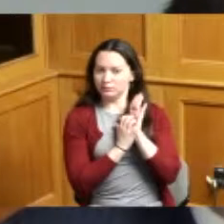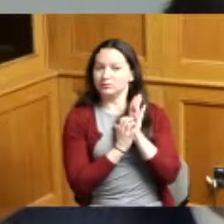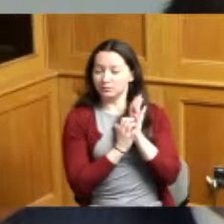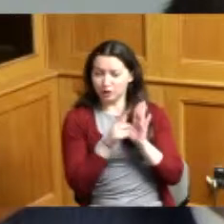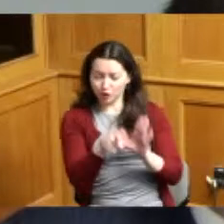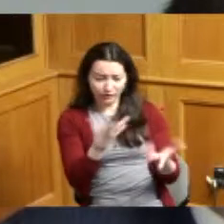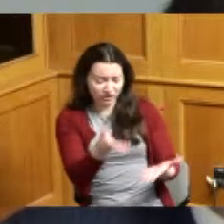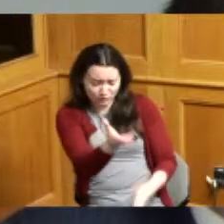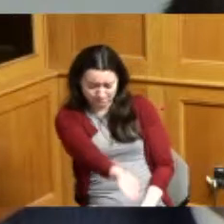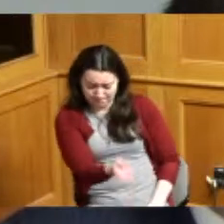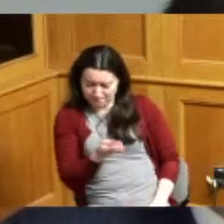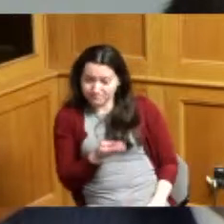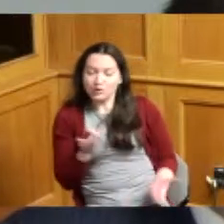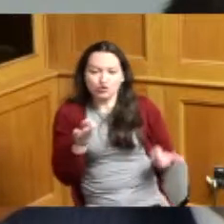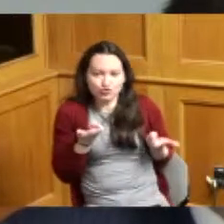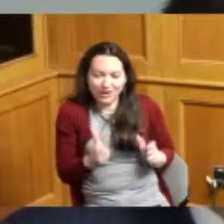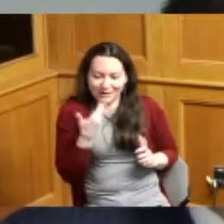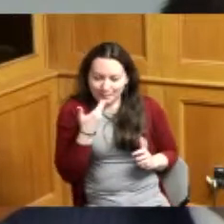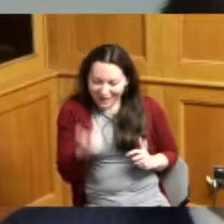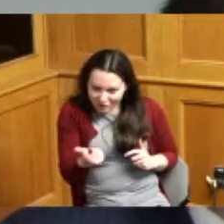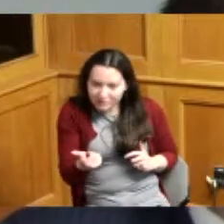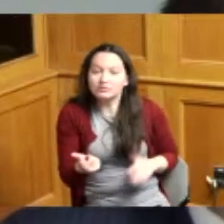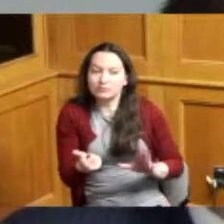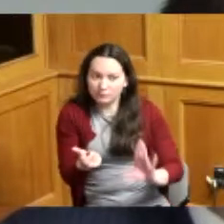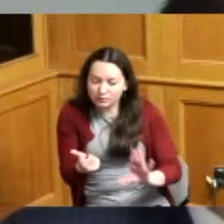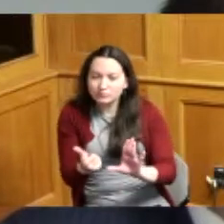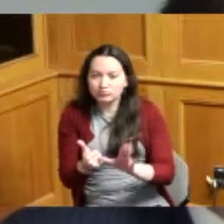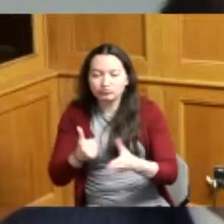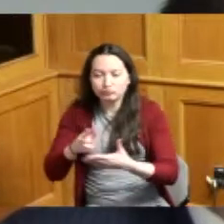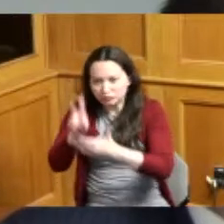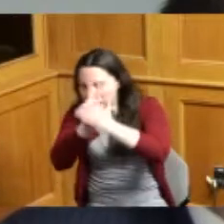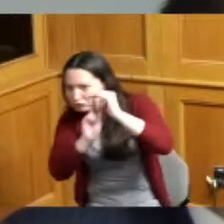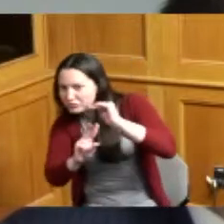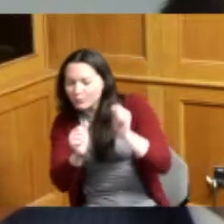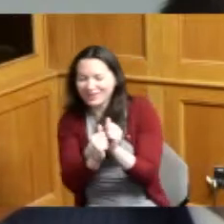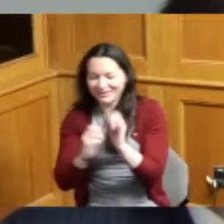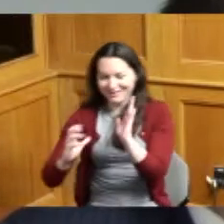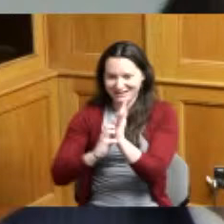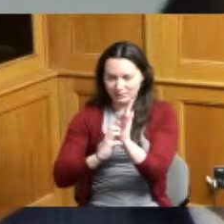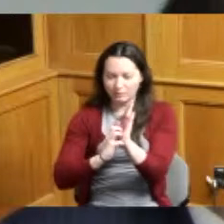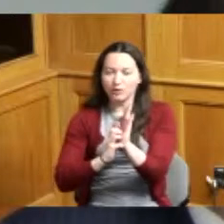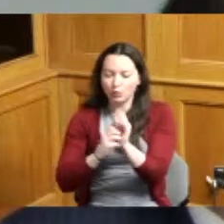received and we have done our best within uh the scope of that addendum and in our in our